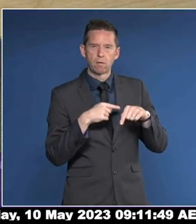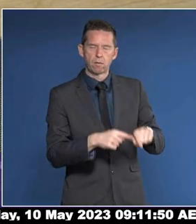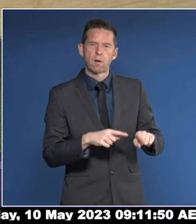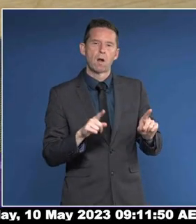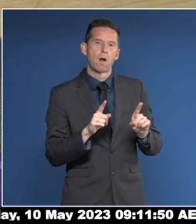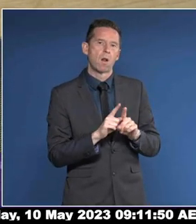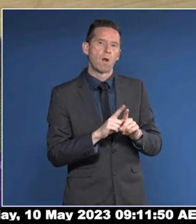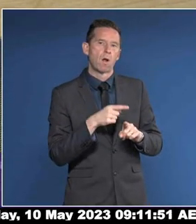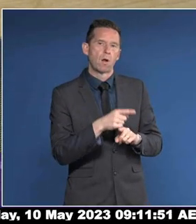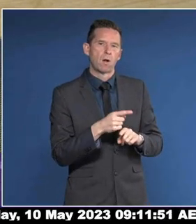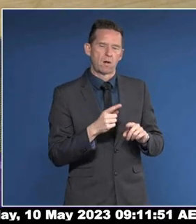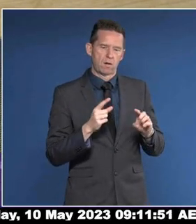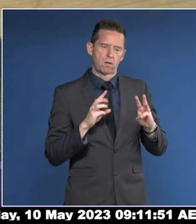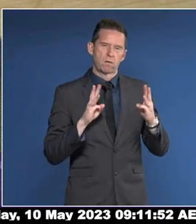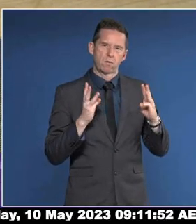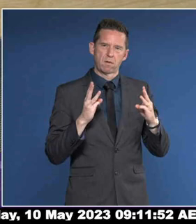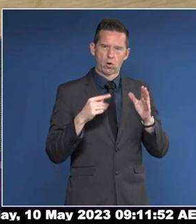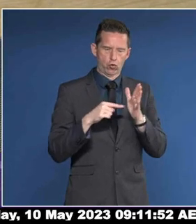You've heard that expression, haven't you? Yes, I have.